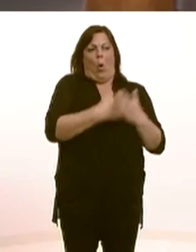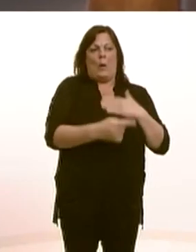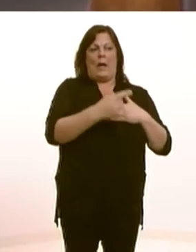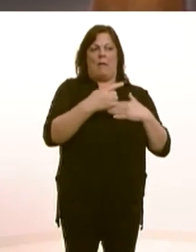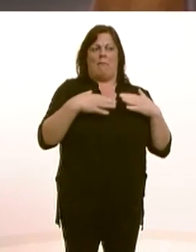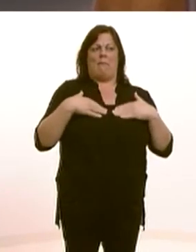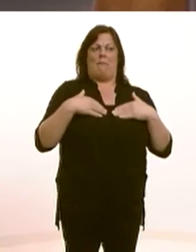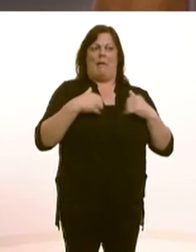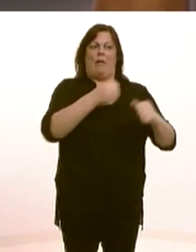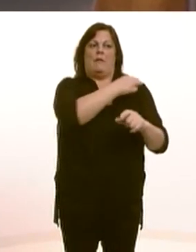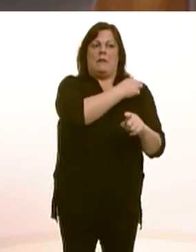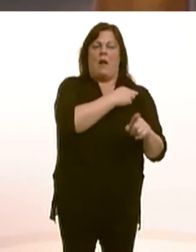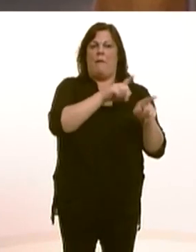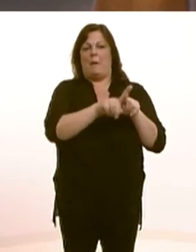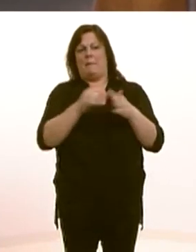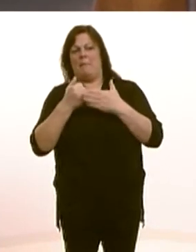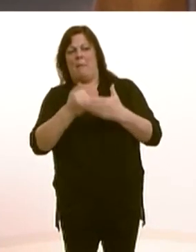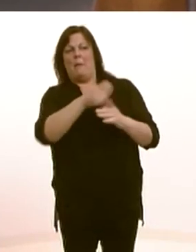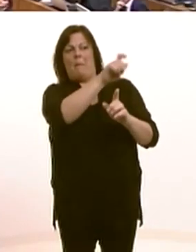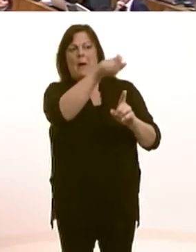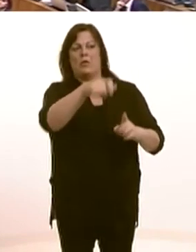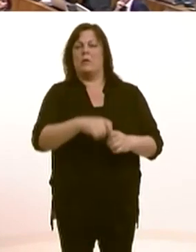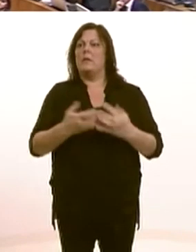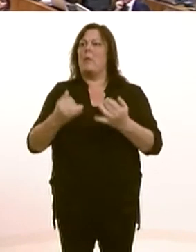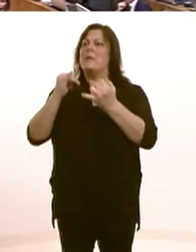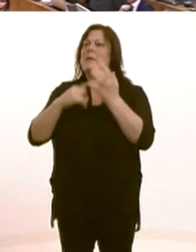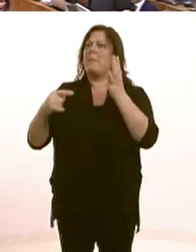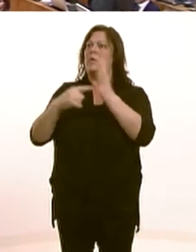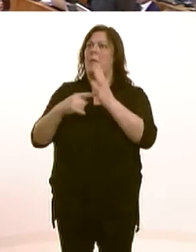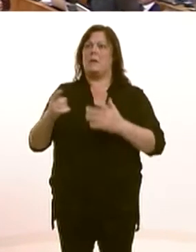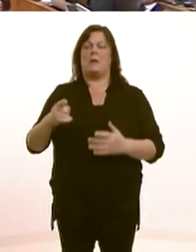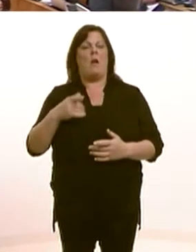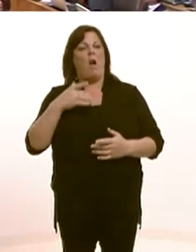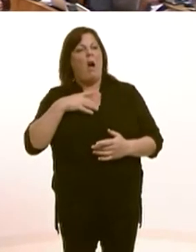Simon Thomas: When a health board gets nominated for an award and itís at a level 2 intervention